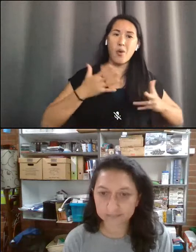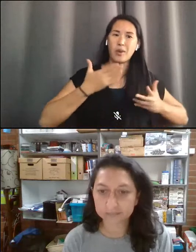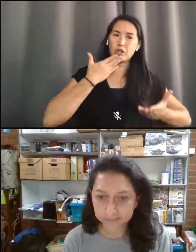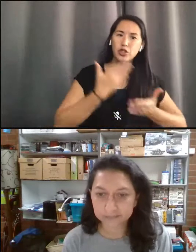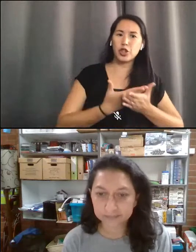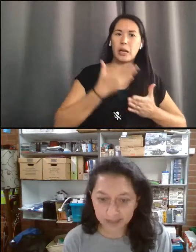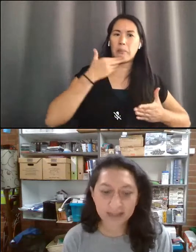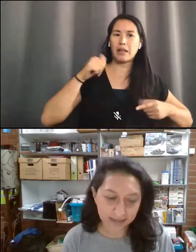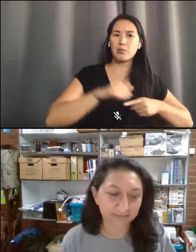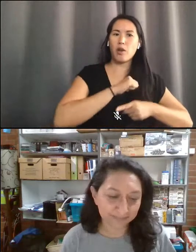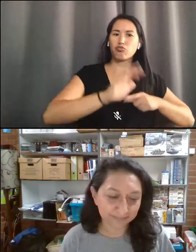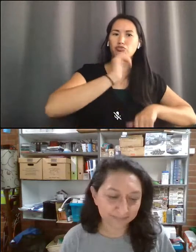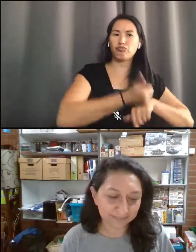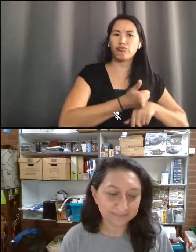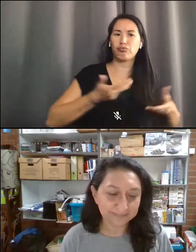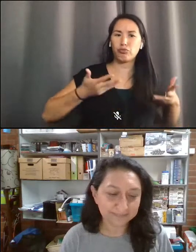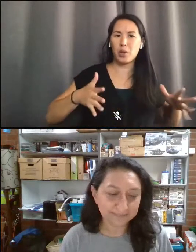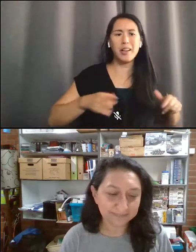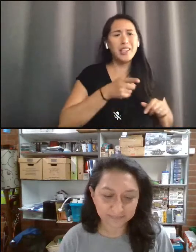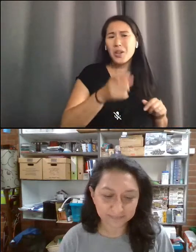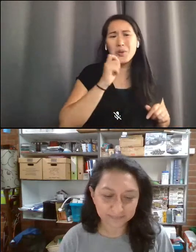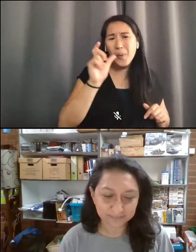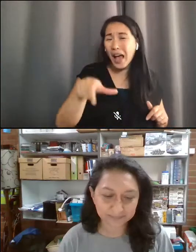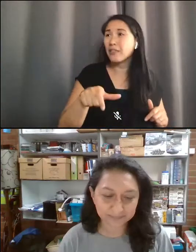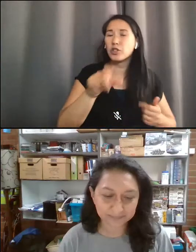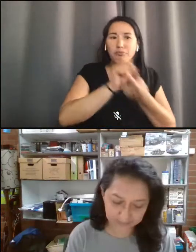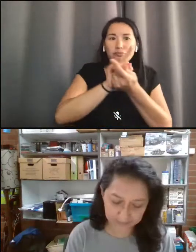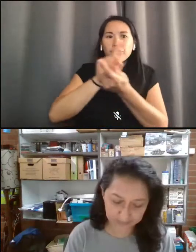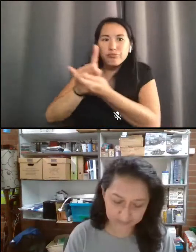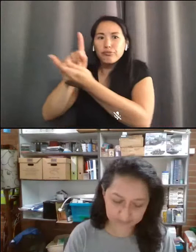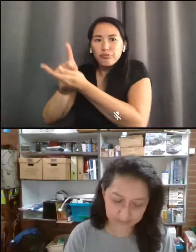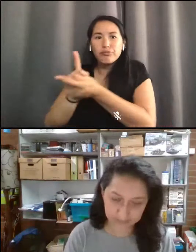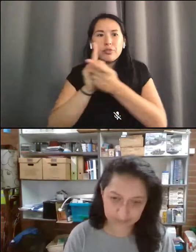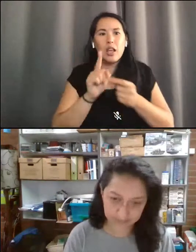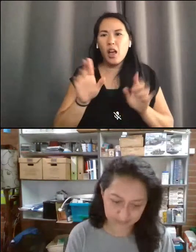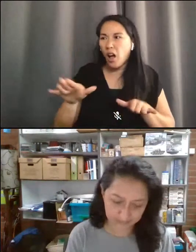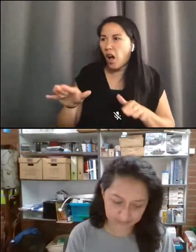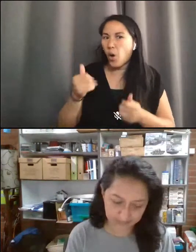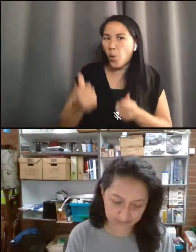need to go and talk to individuals to find the keyboard accessibility is probably and i'll say